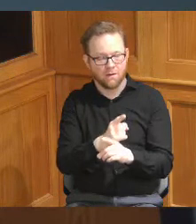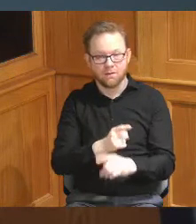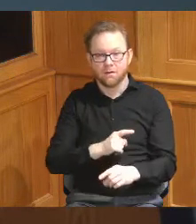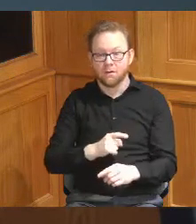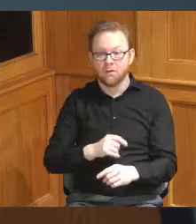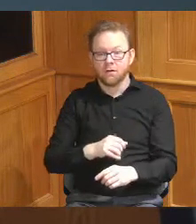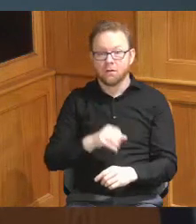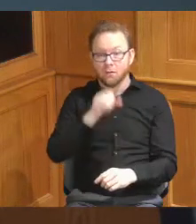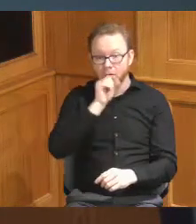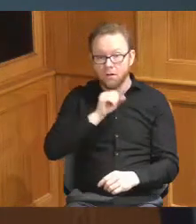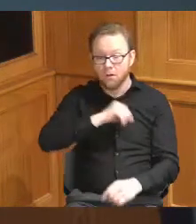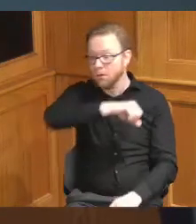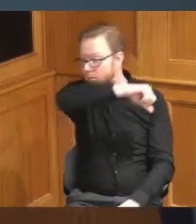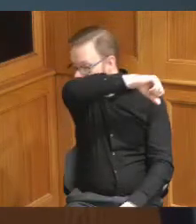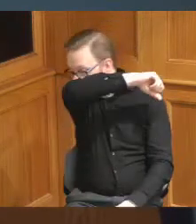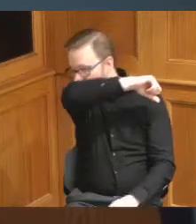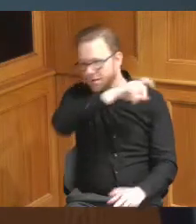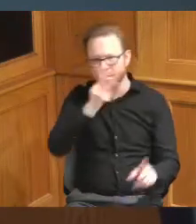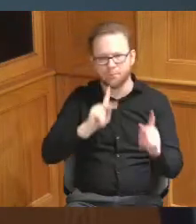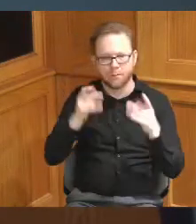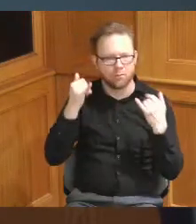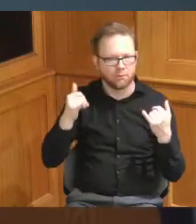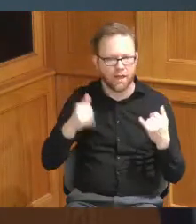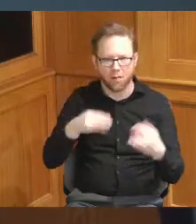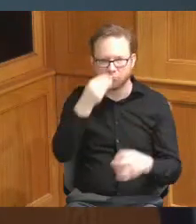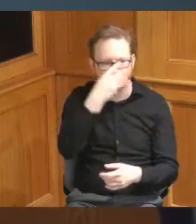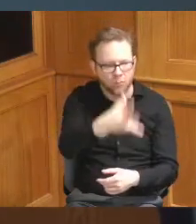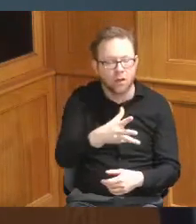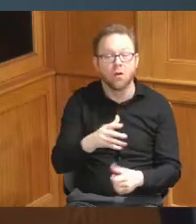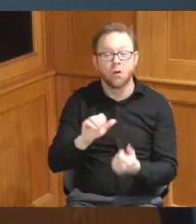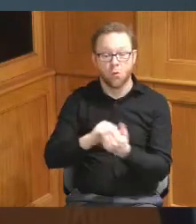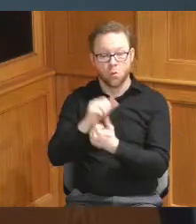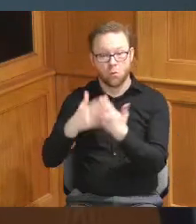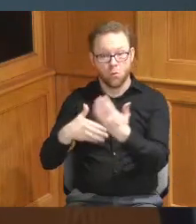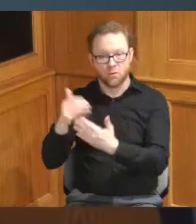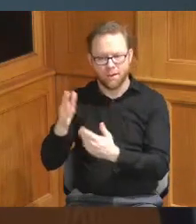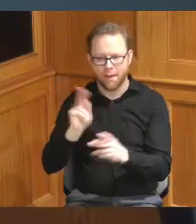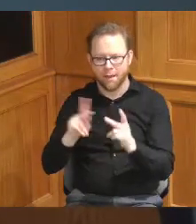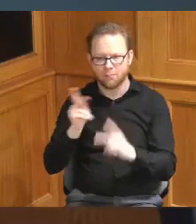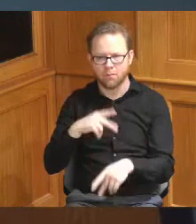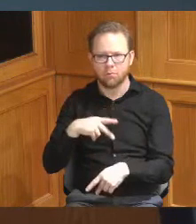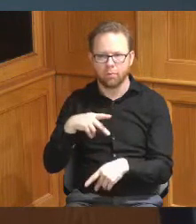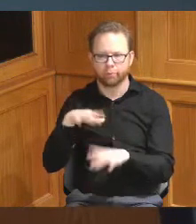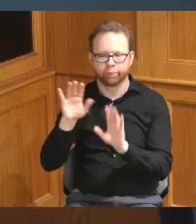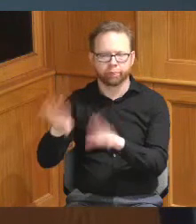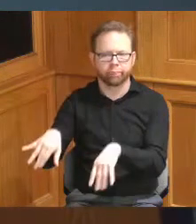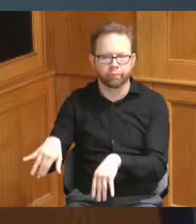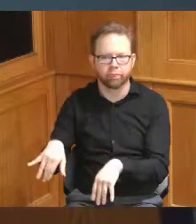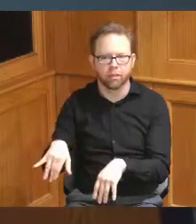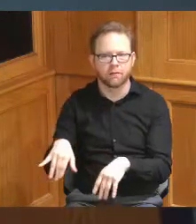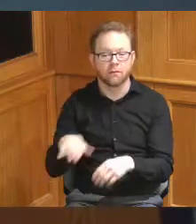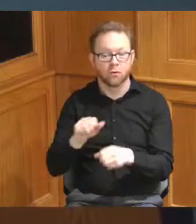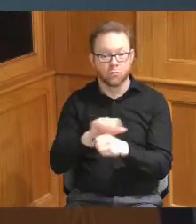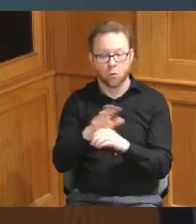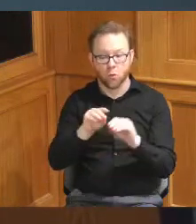you're coughing washing your hands we shouldn't let that leave with Covid we should always cover